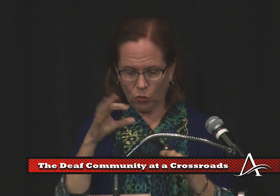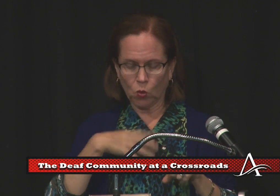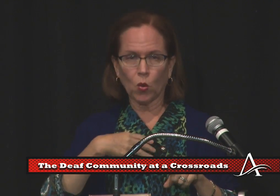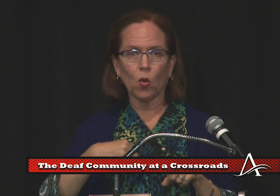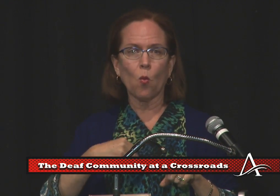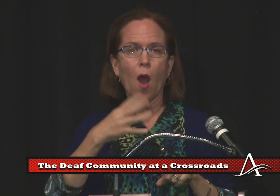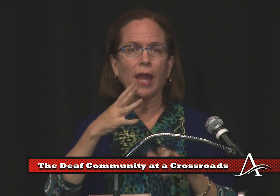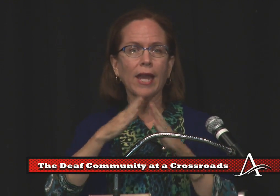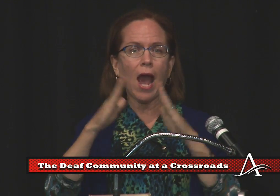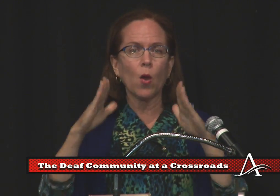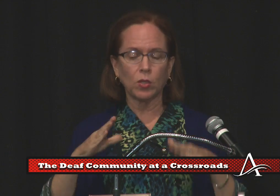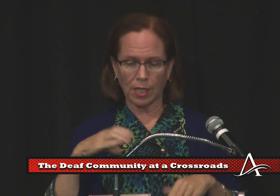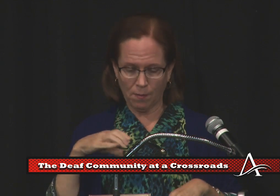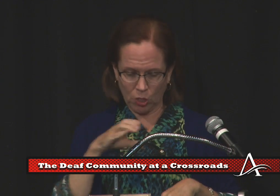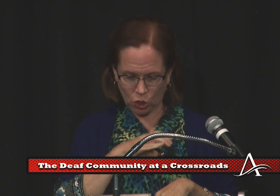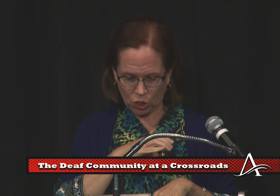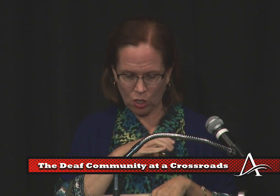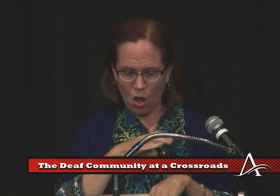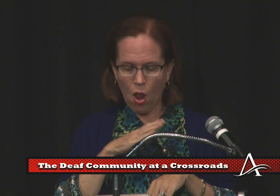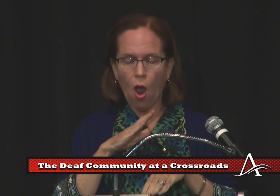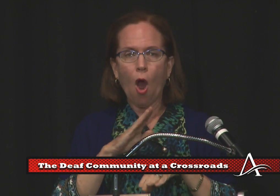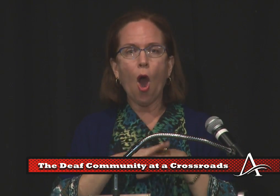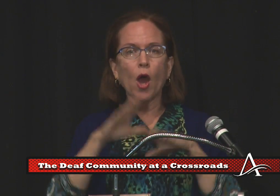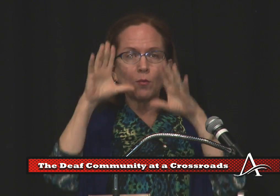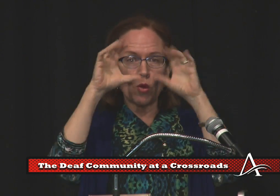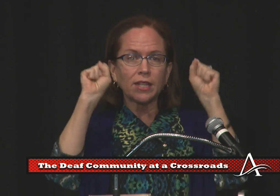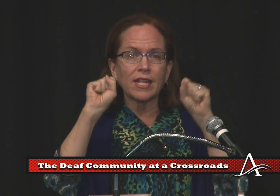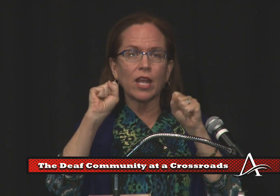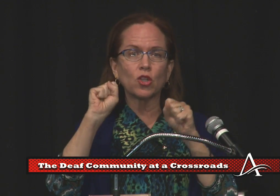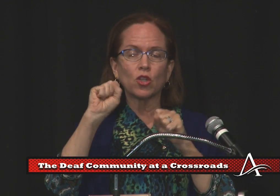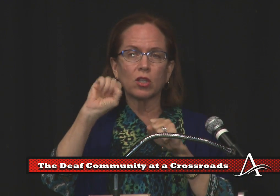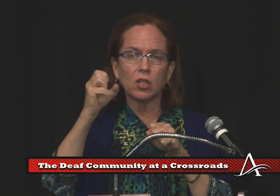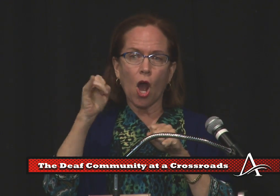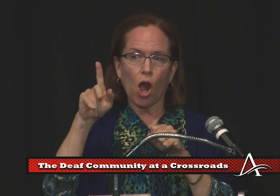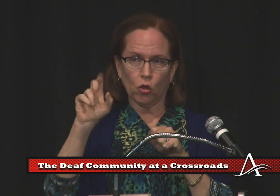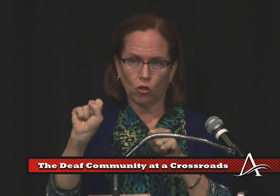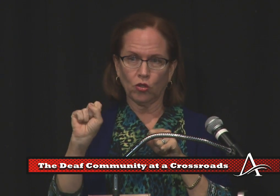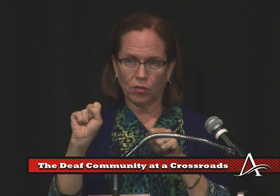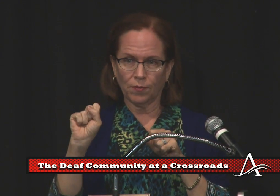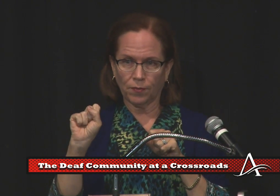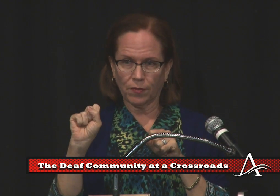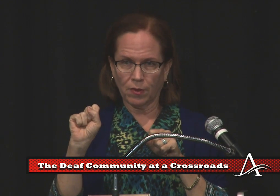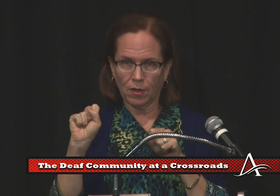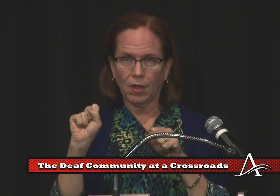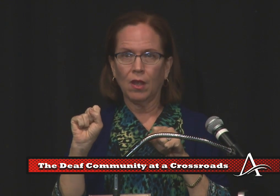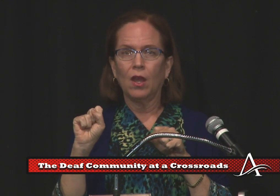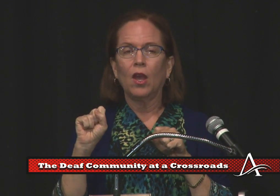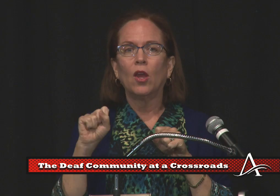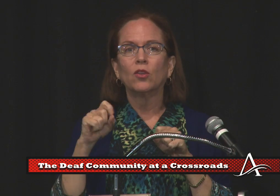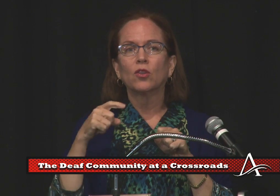to the White House Commission on Presidential Scholars.